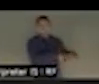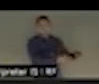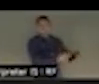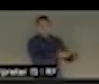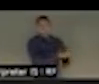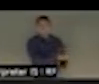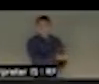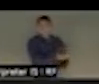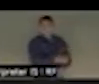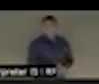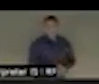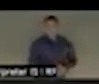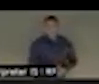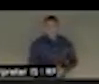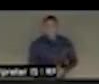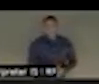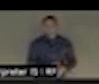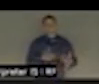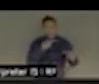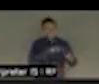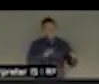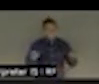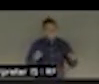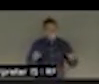are working on it and it's still really top of mind for us.